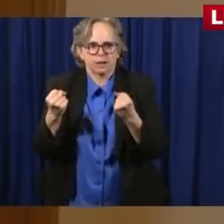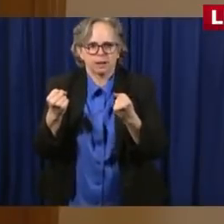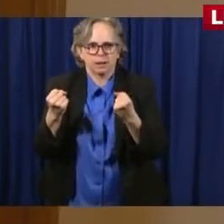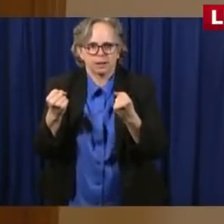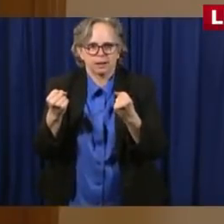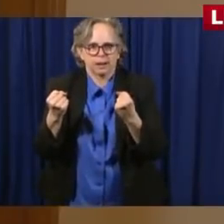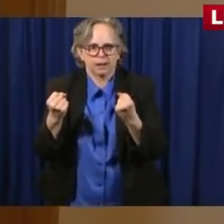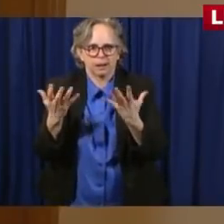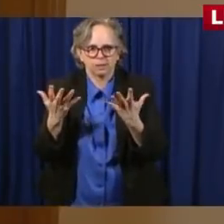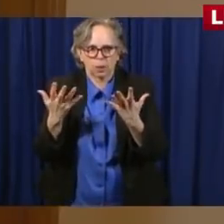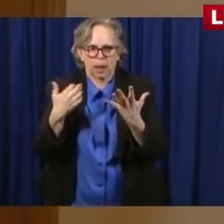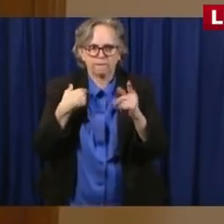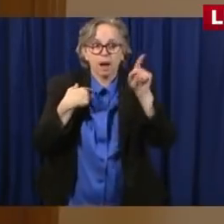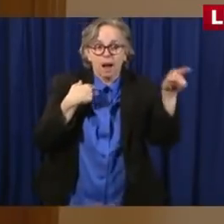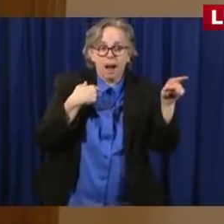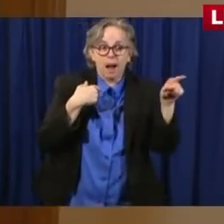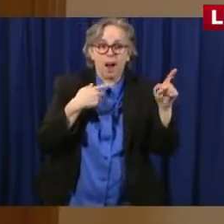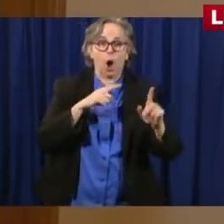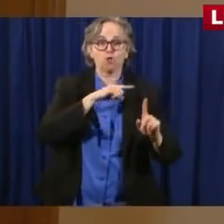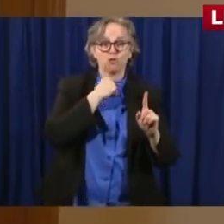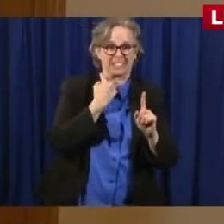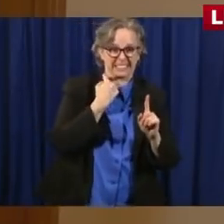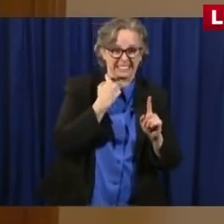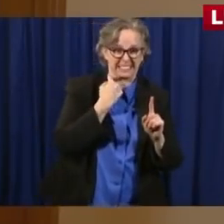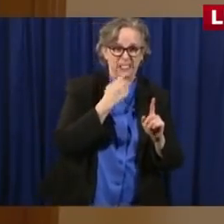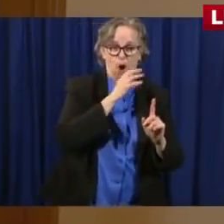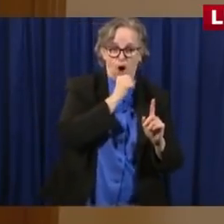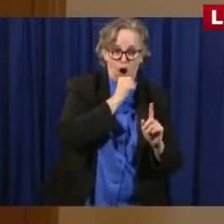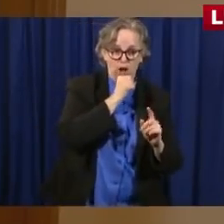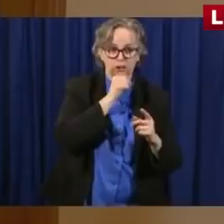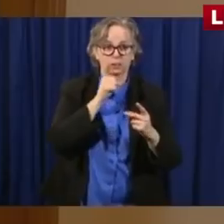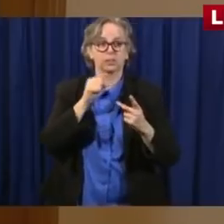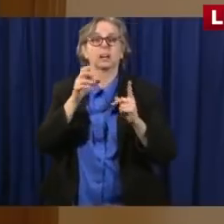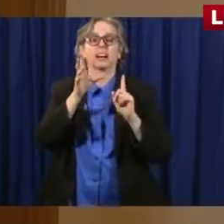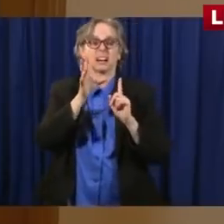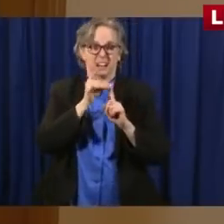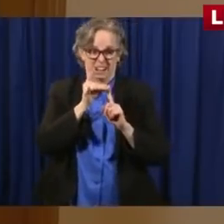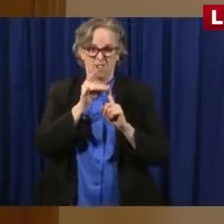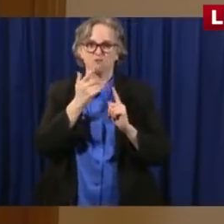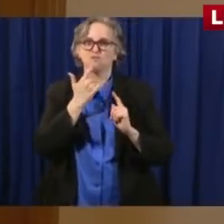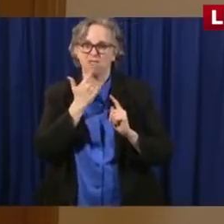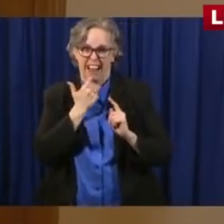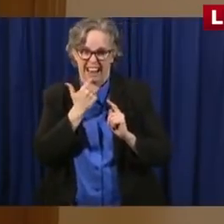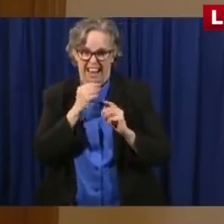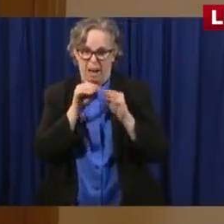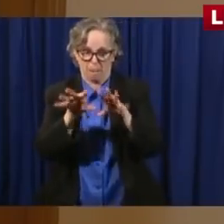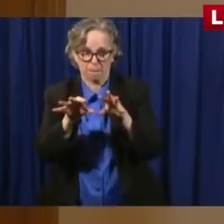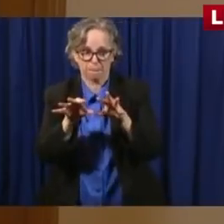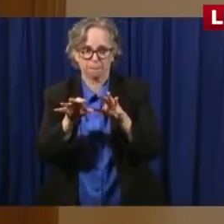THAT IS IMPORTANT FOR RECOVERY. WE HAVE SUSCEPTIBLE PEOPLE.